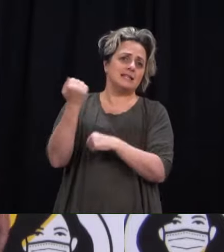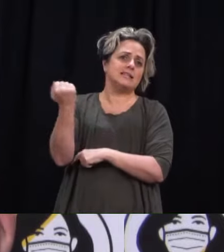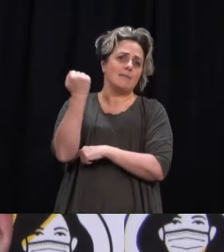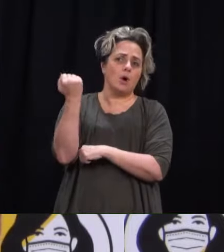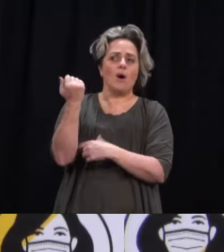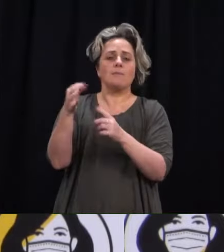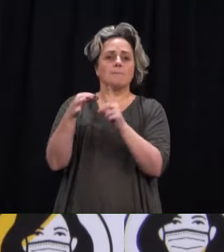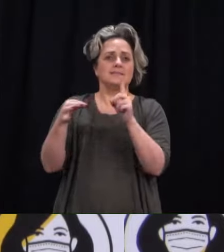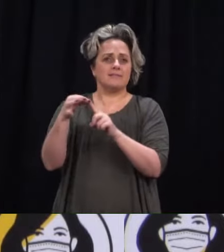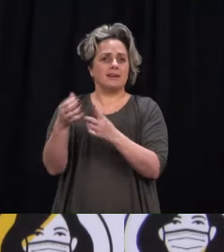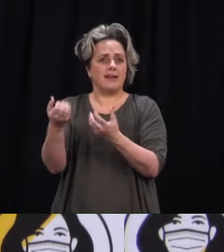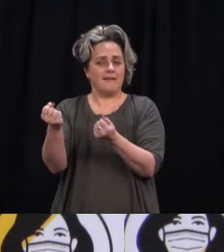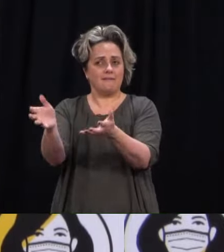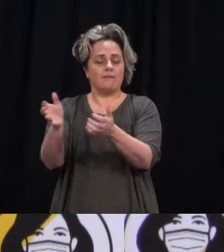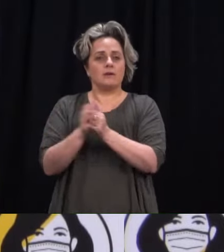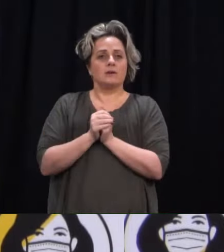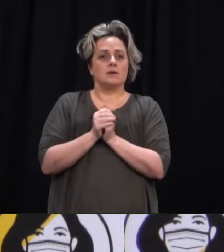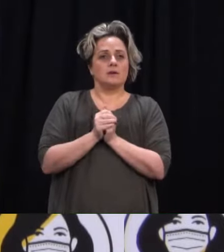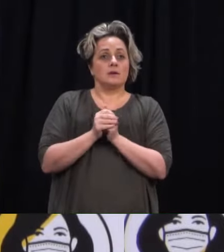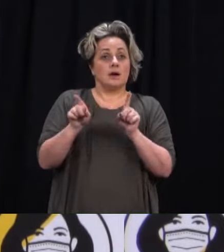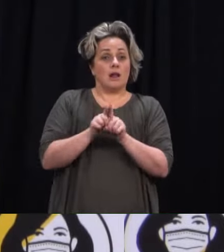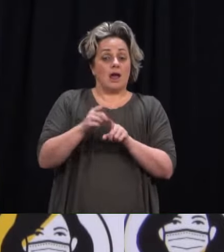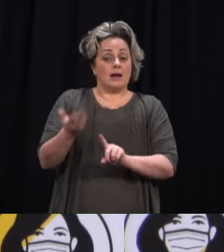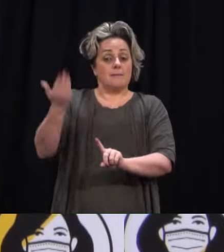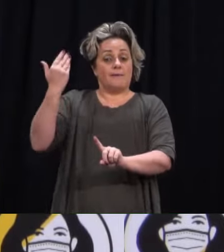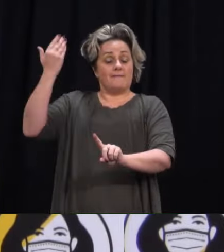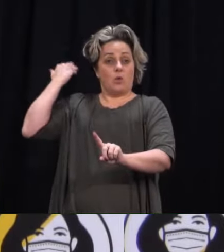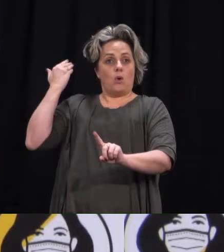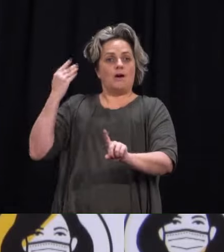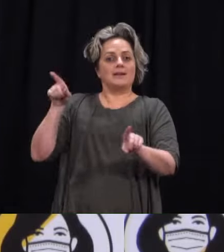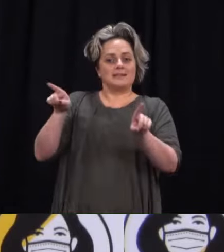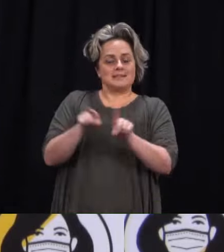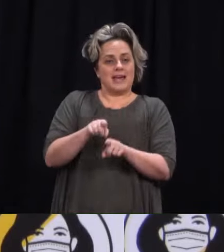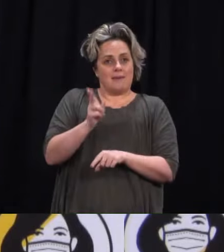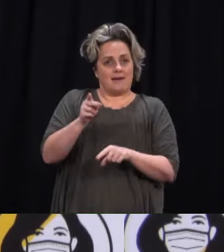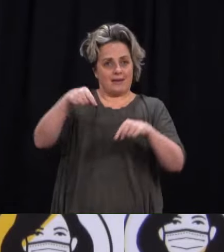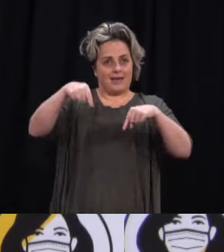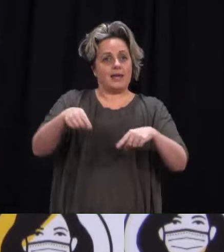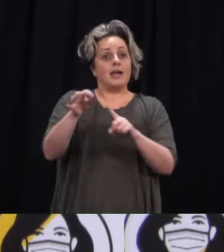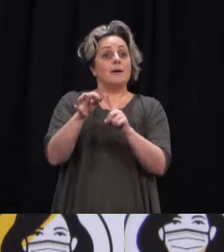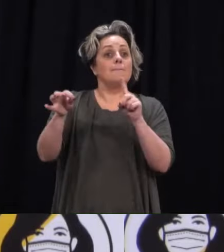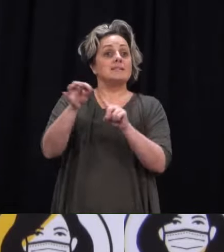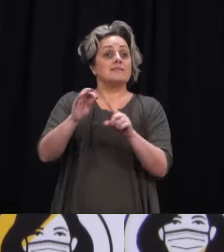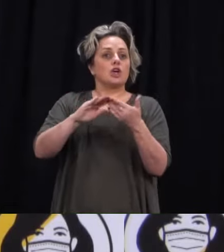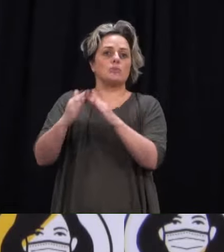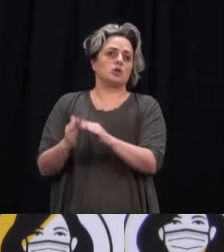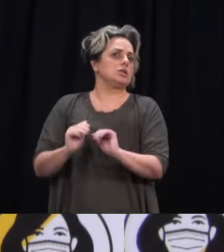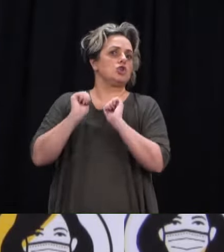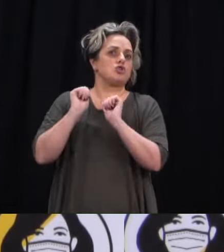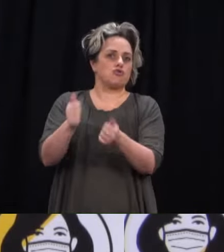particularly Samoan, is because of this particular cluster around the AOG event. What can